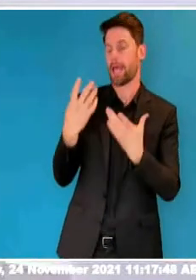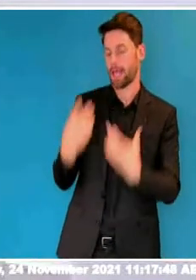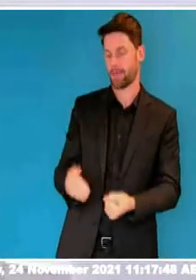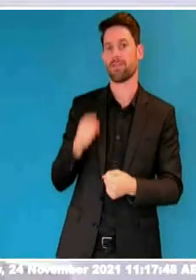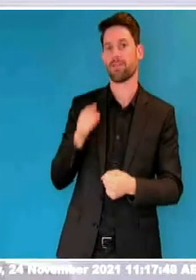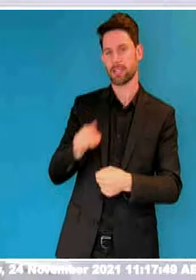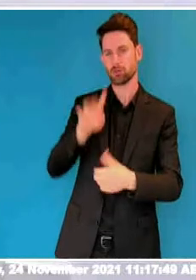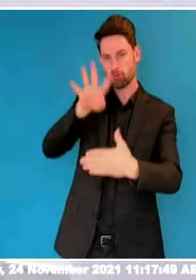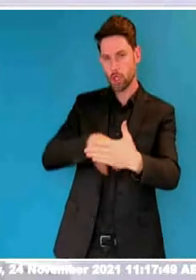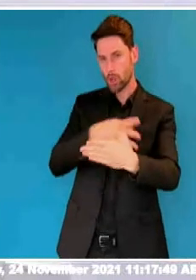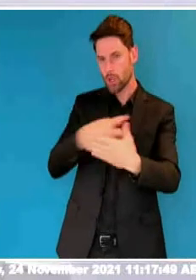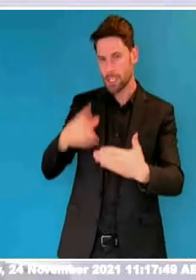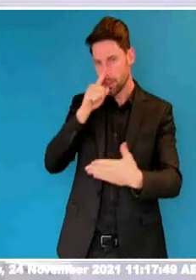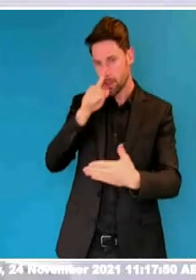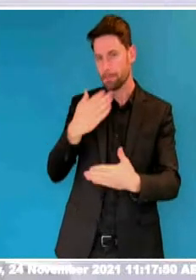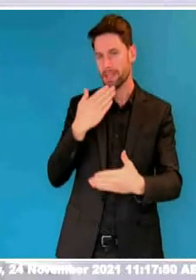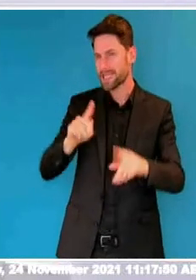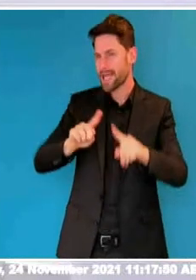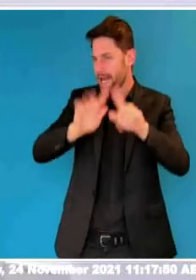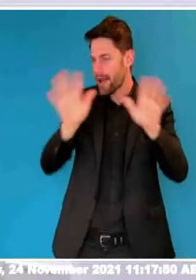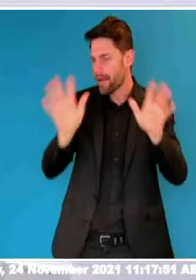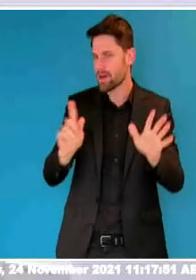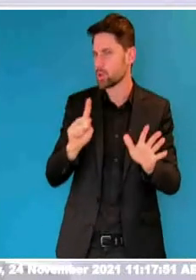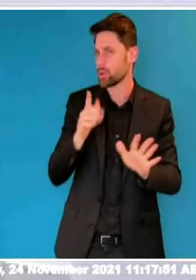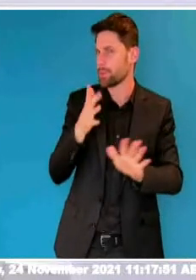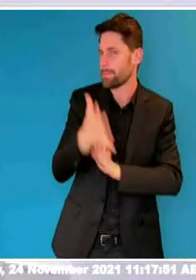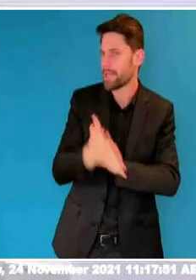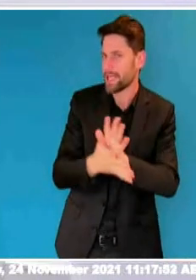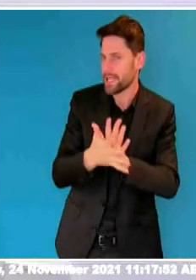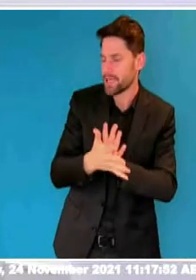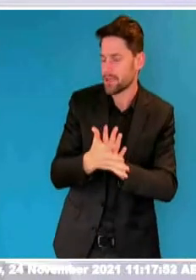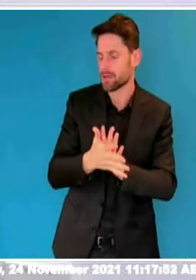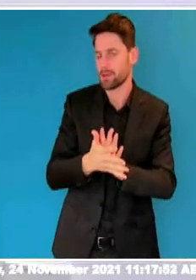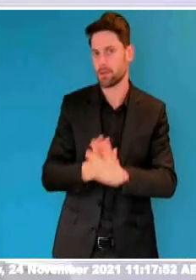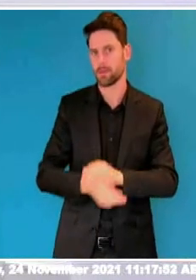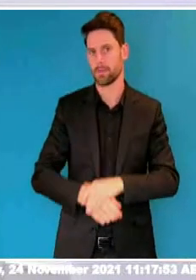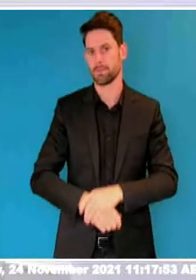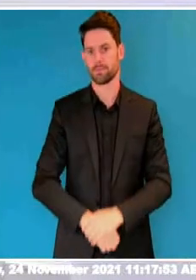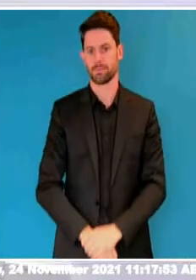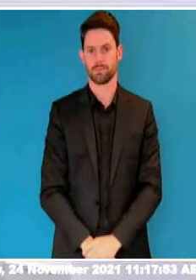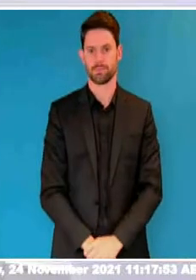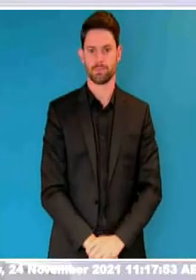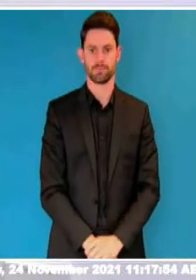Could you clarify what you meant, given that there seems to be a difference between those two statements?